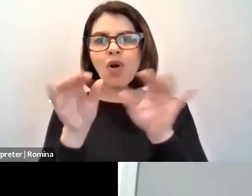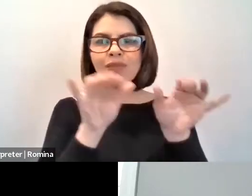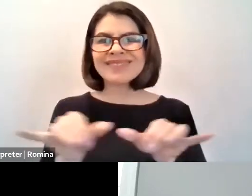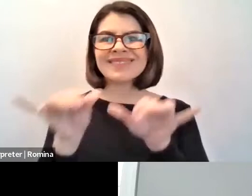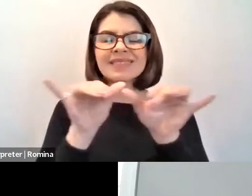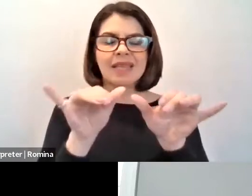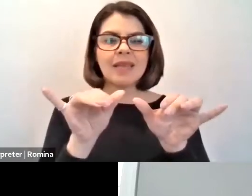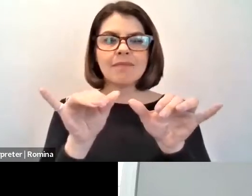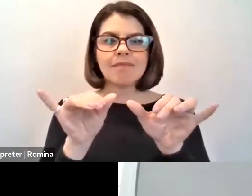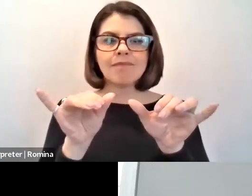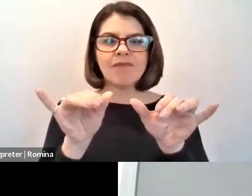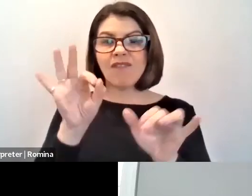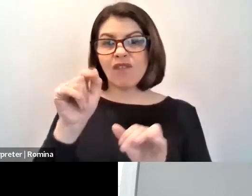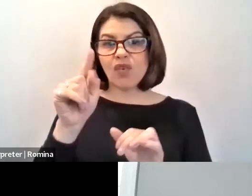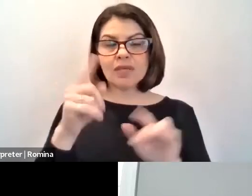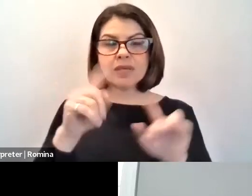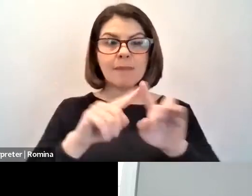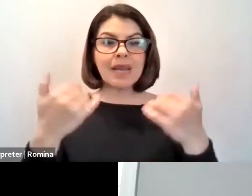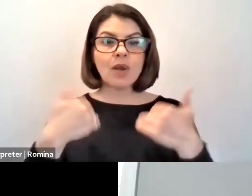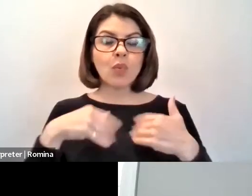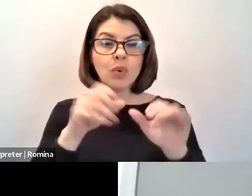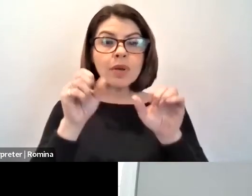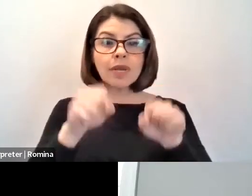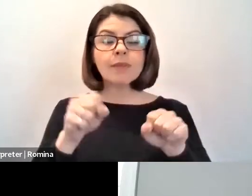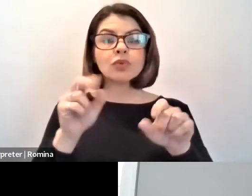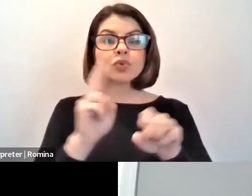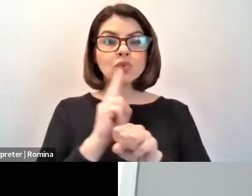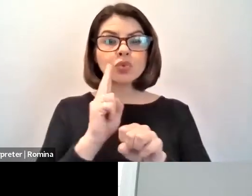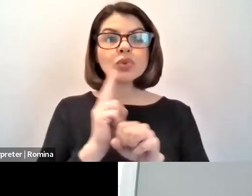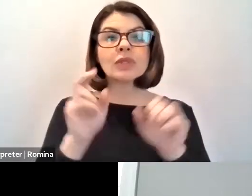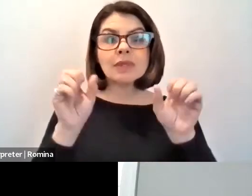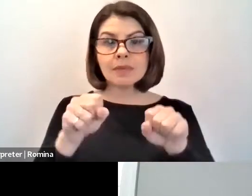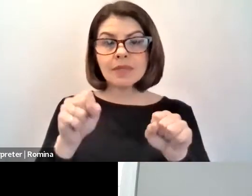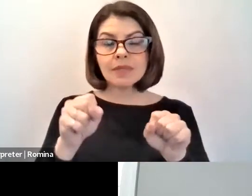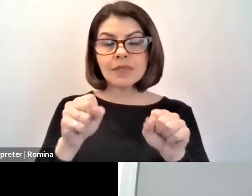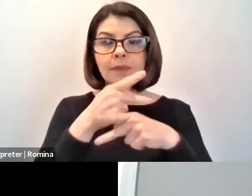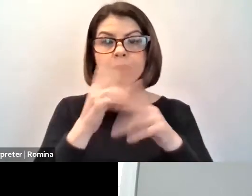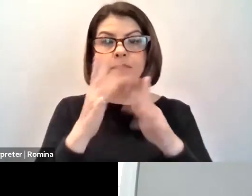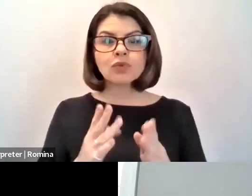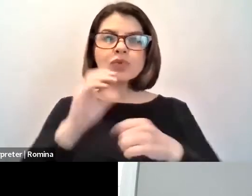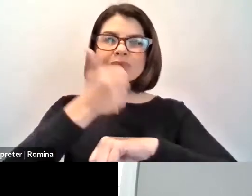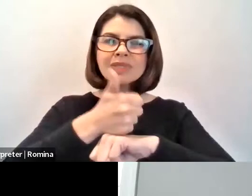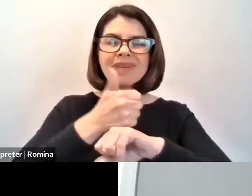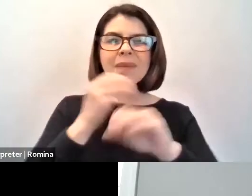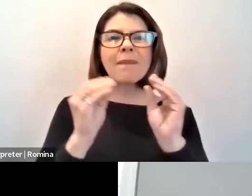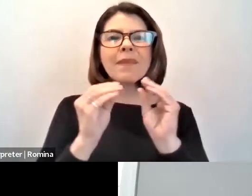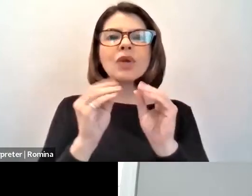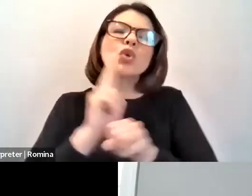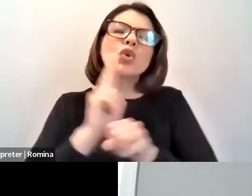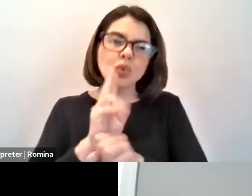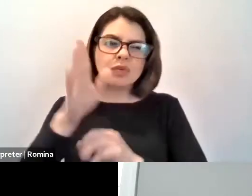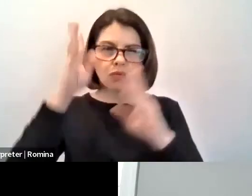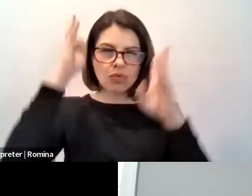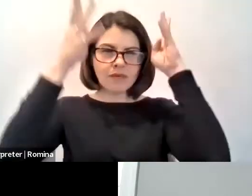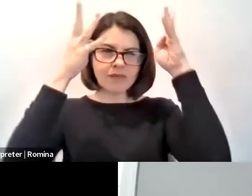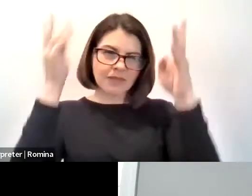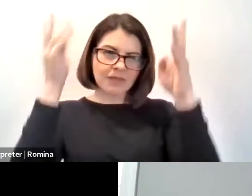Now we've expanded the ability for producers to sort of create more, use their creativity a little bit more.